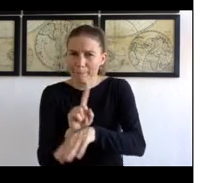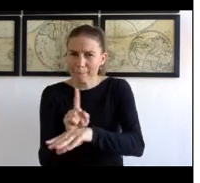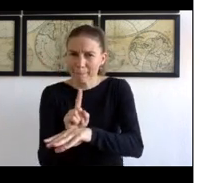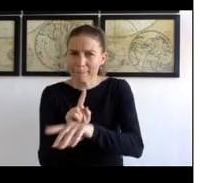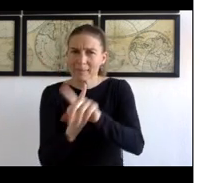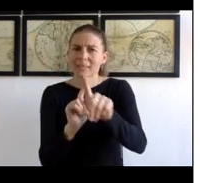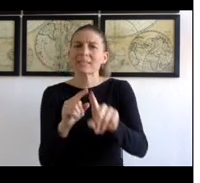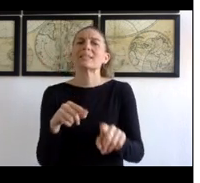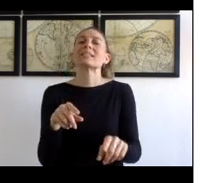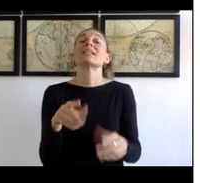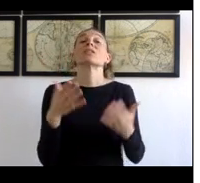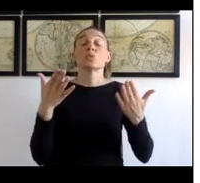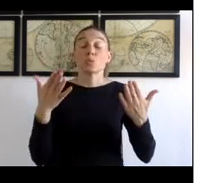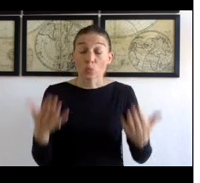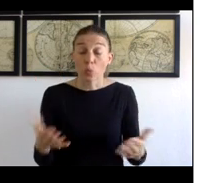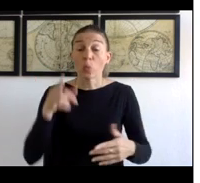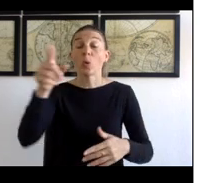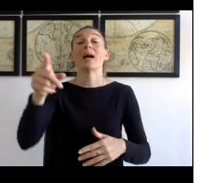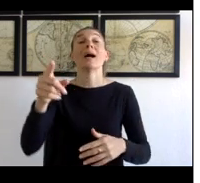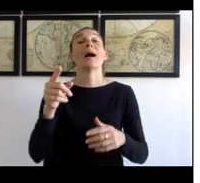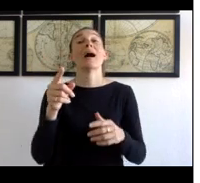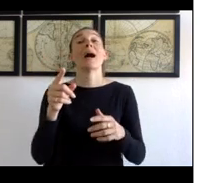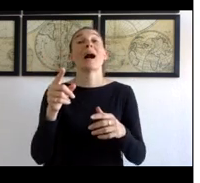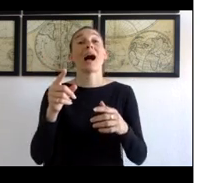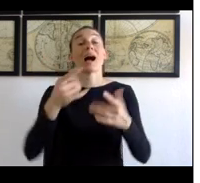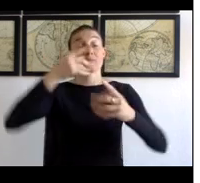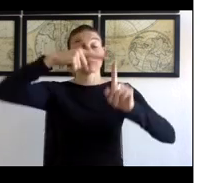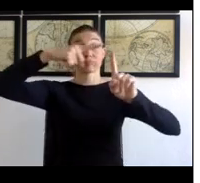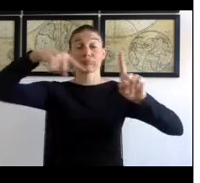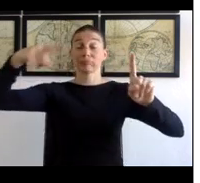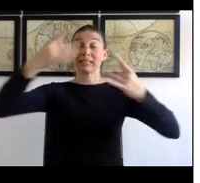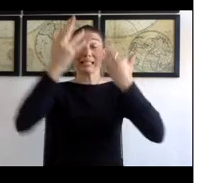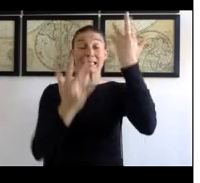by disability status may not provide sufficient evidence